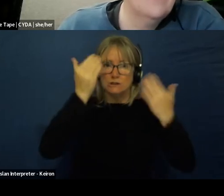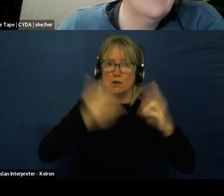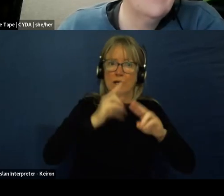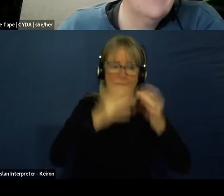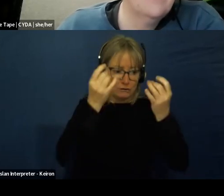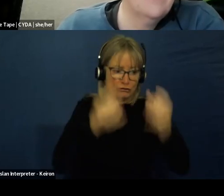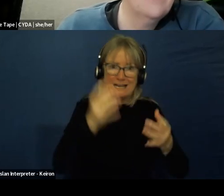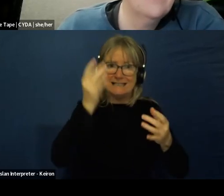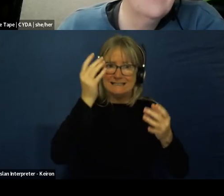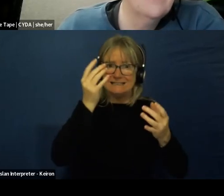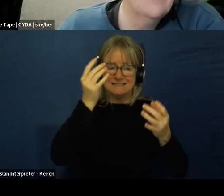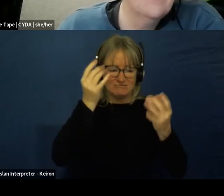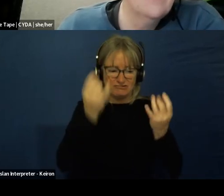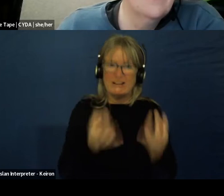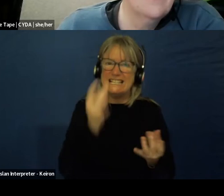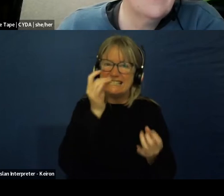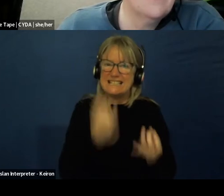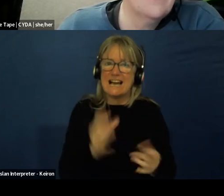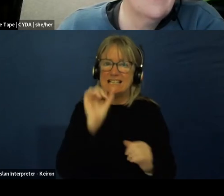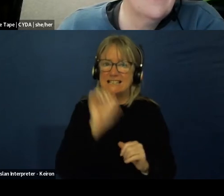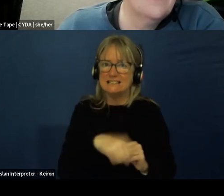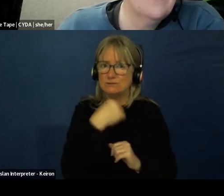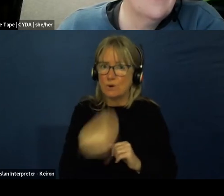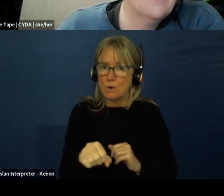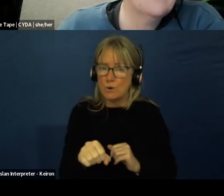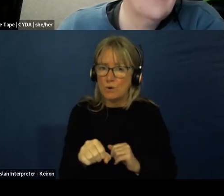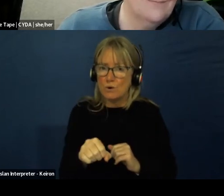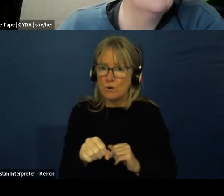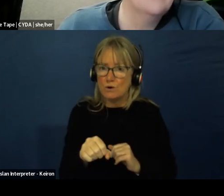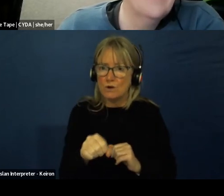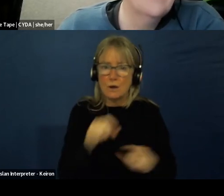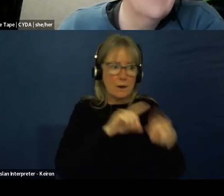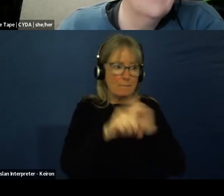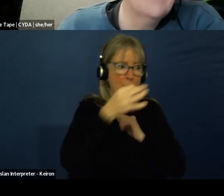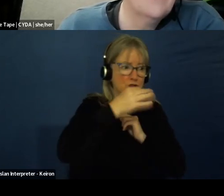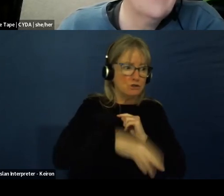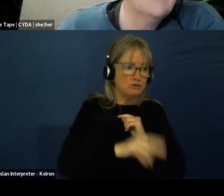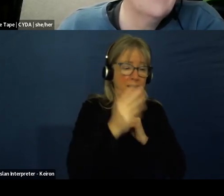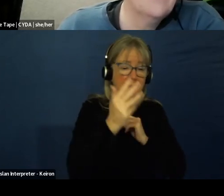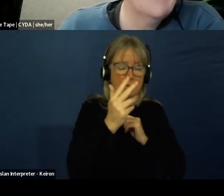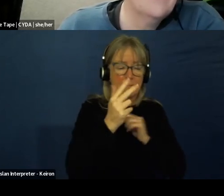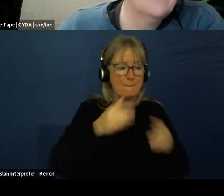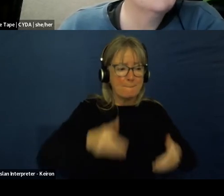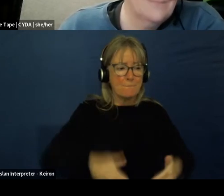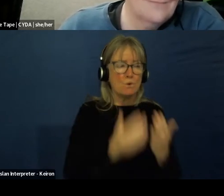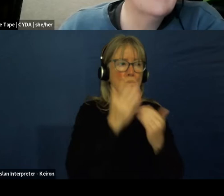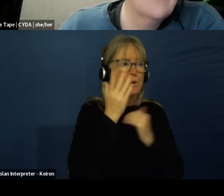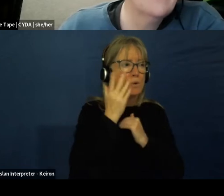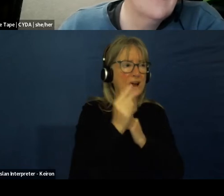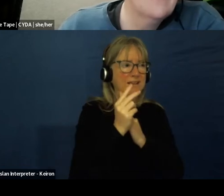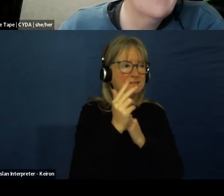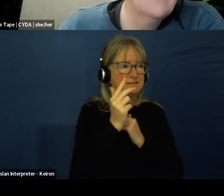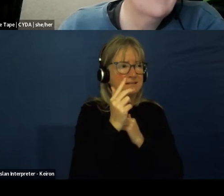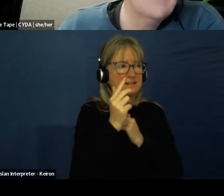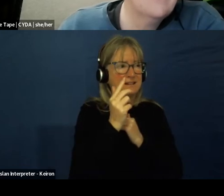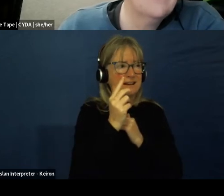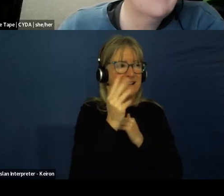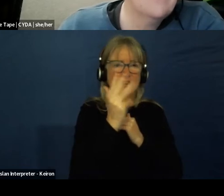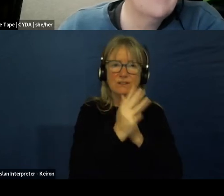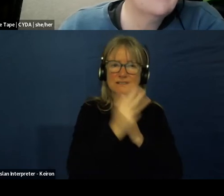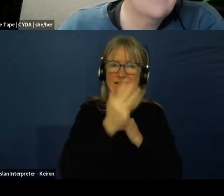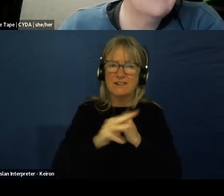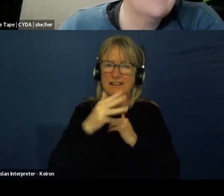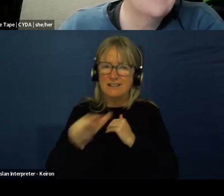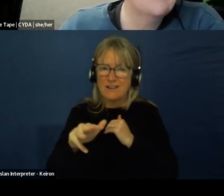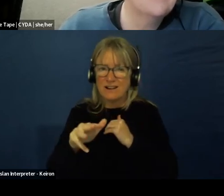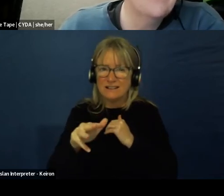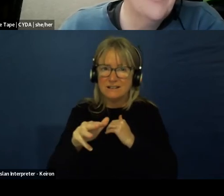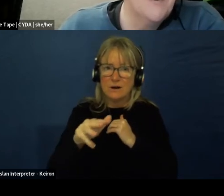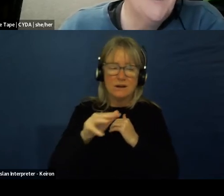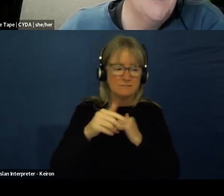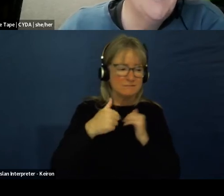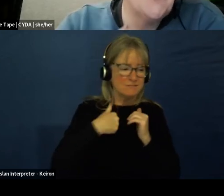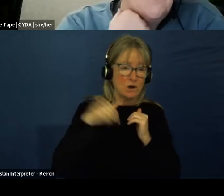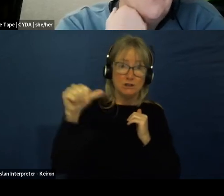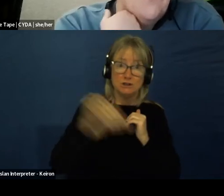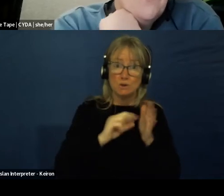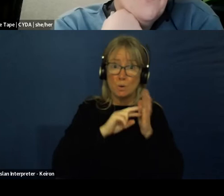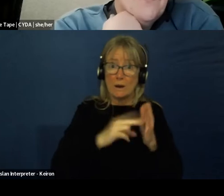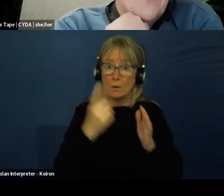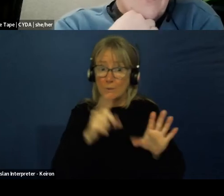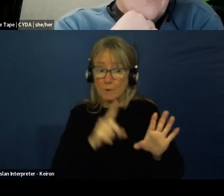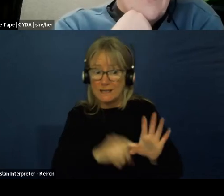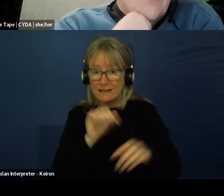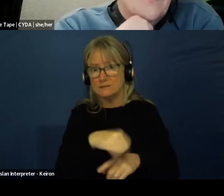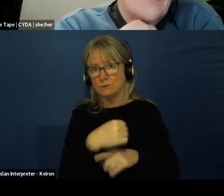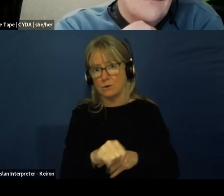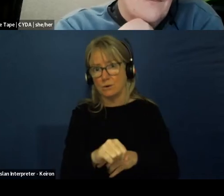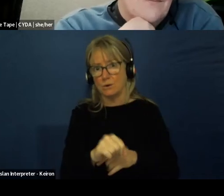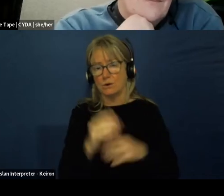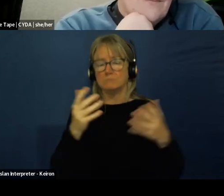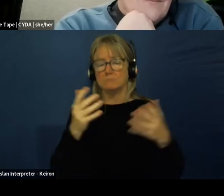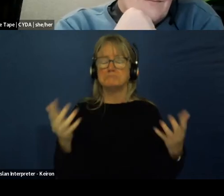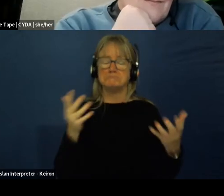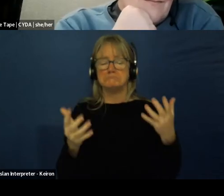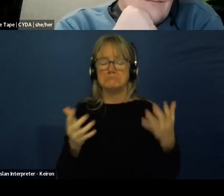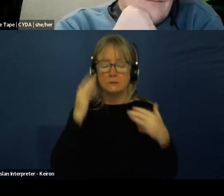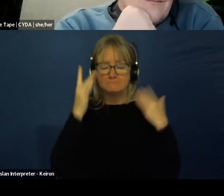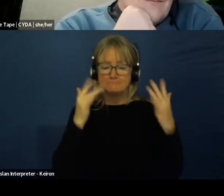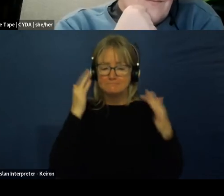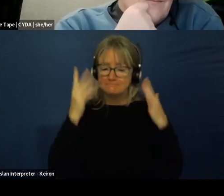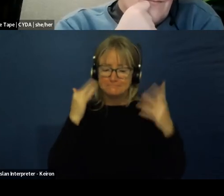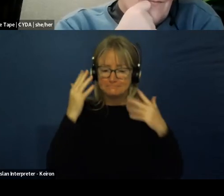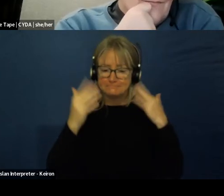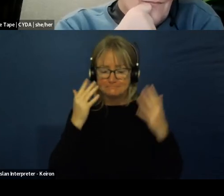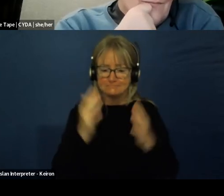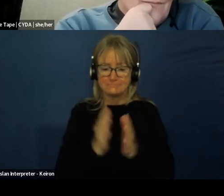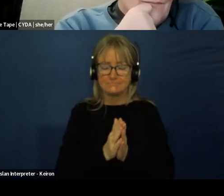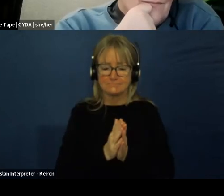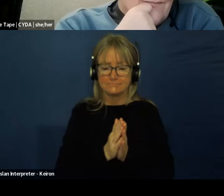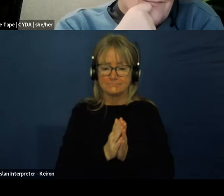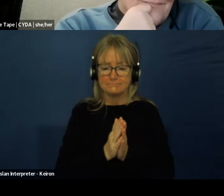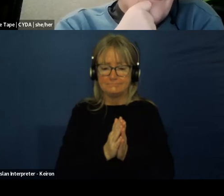To start, then with the. It was the majority of key to born in 1999, with some 2000 kids or if I should wait another year so just to give because my situations a little bit on in that sense, I'm really though the first things I thought of when these questions